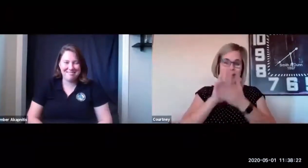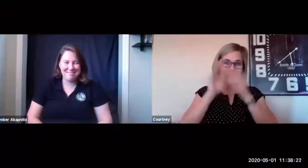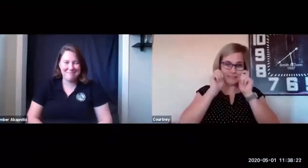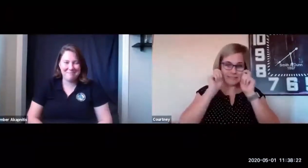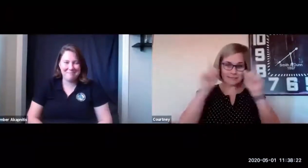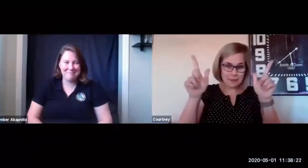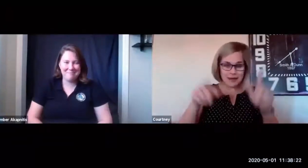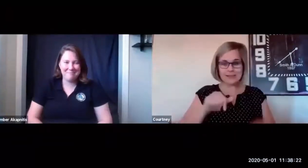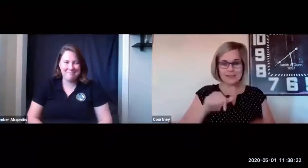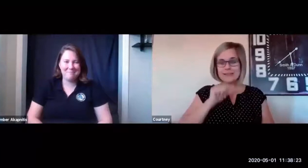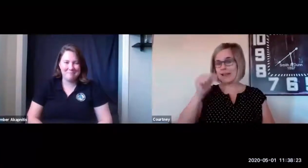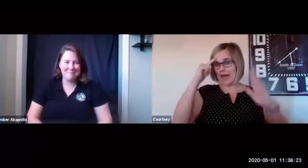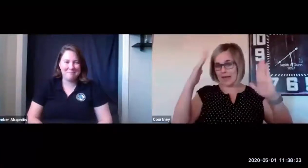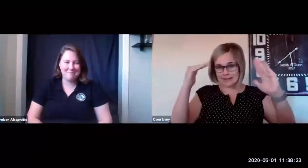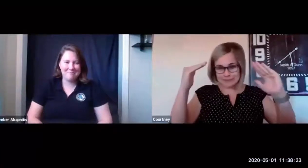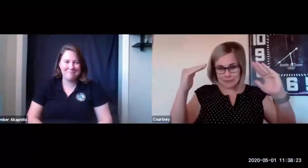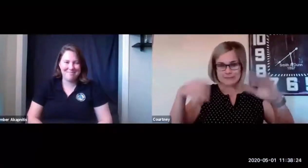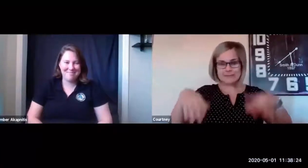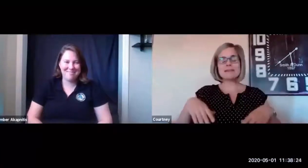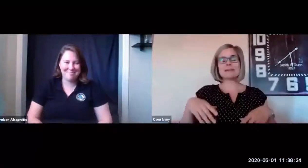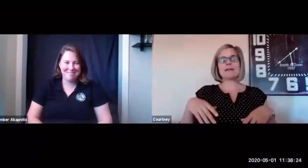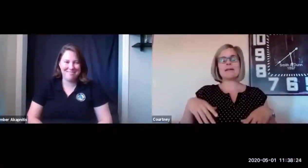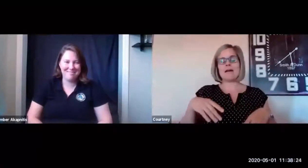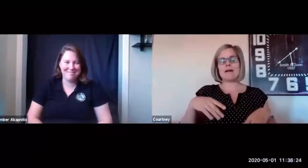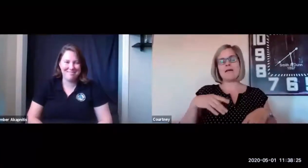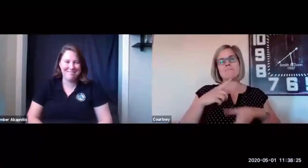Thank you so much it was a very nice surprise and very unexpected